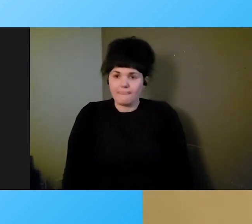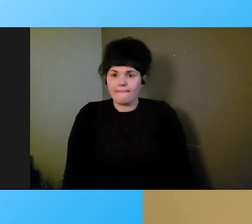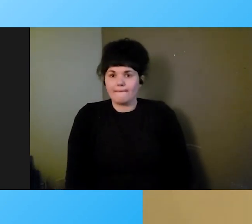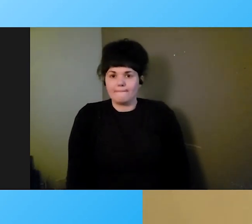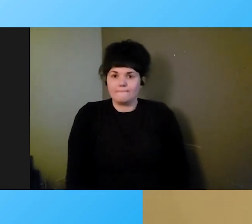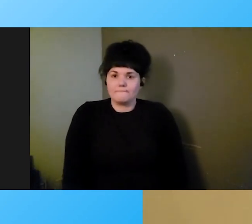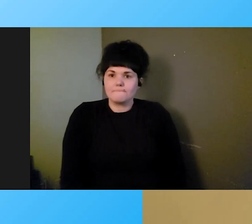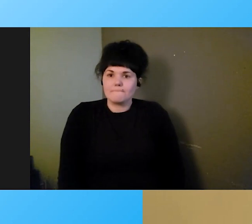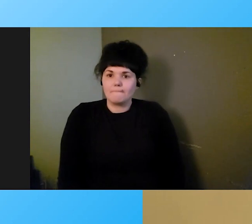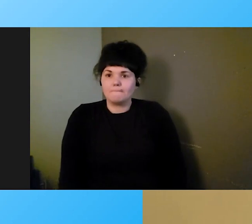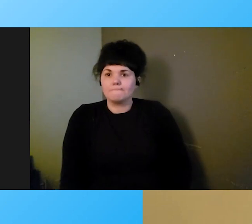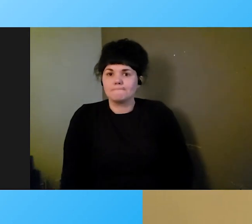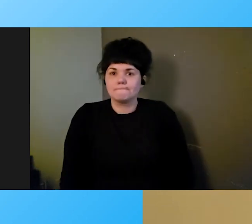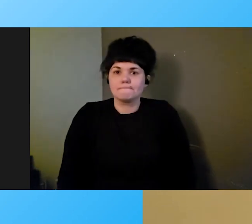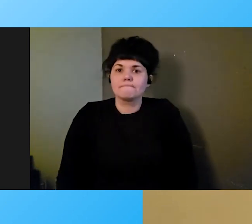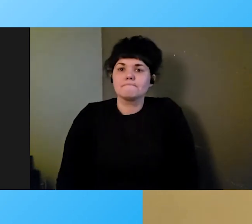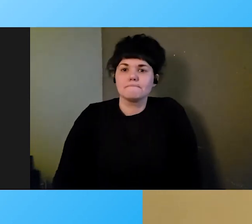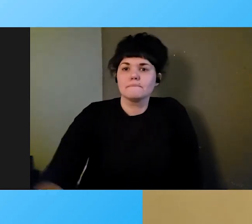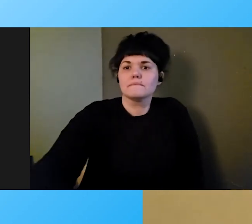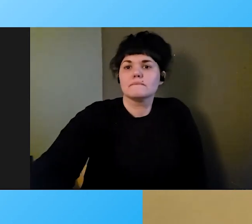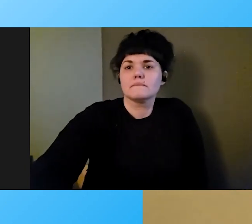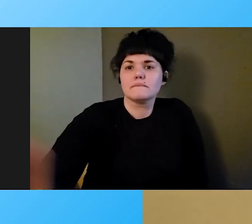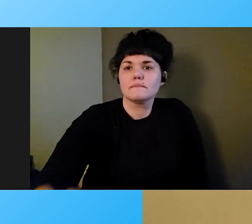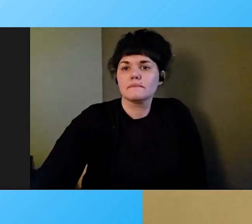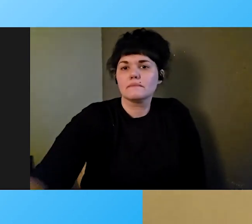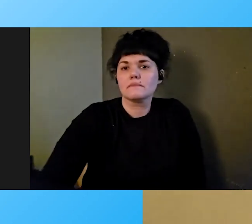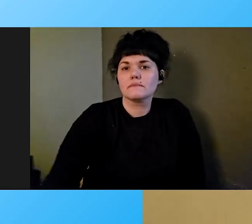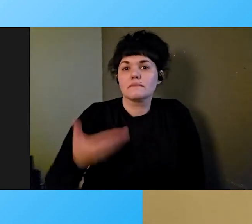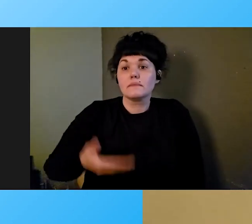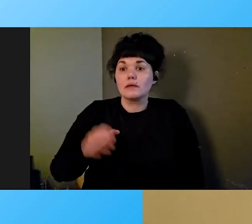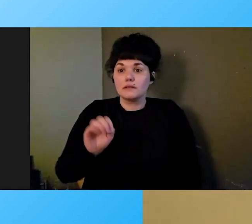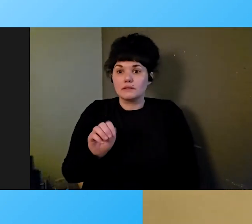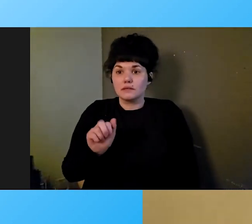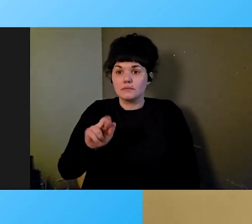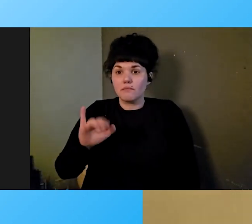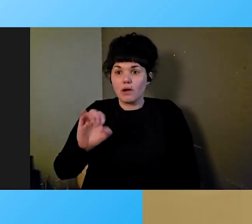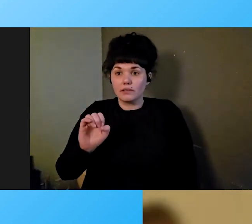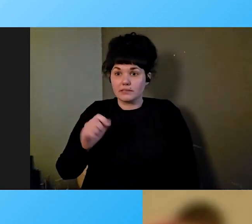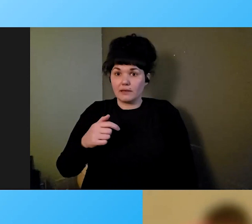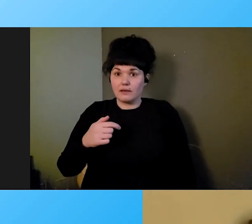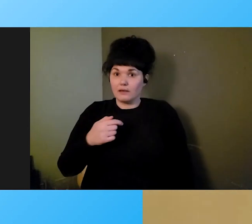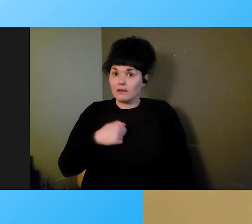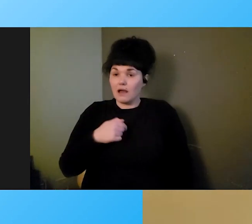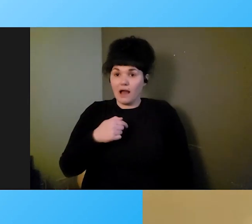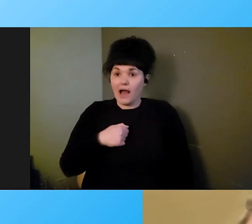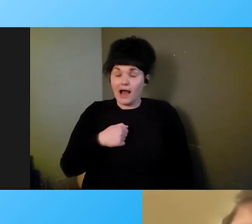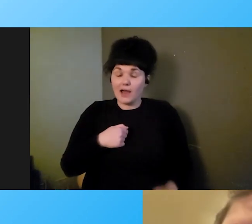So this is Marcie. And I was in a very quiet place until right when we